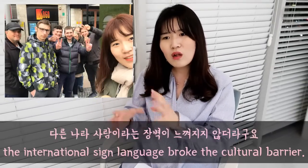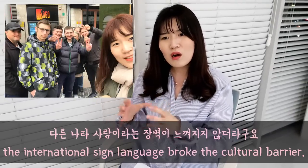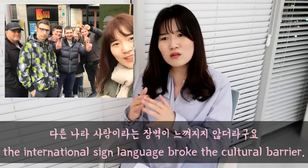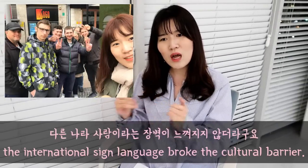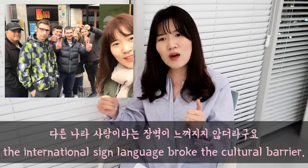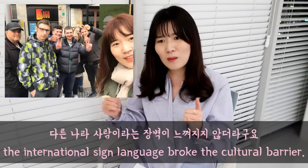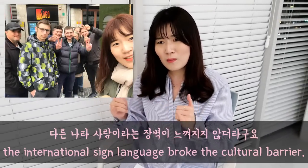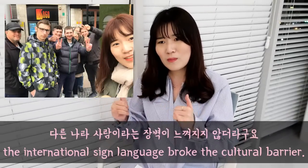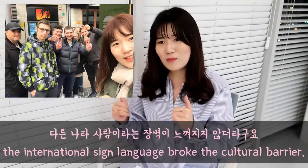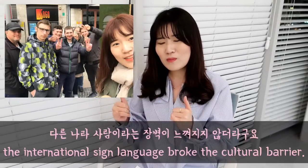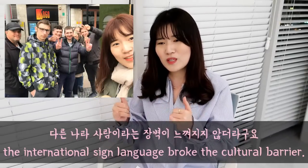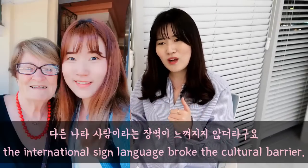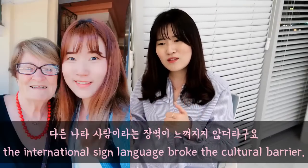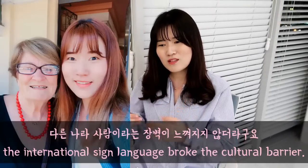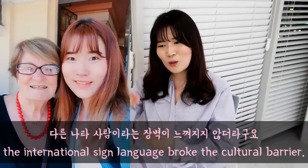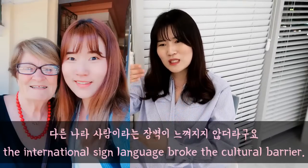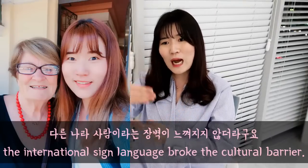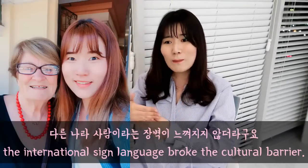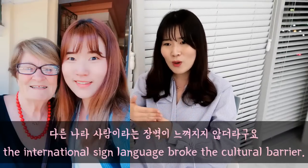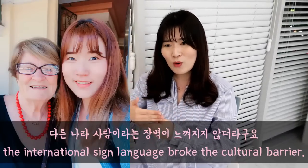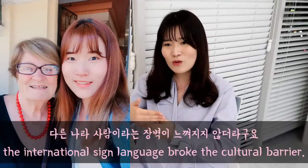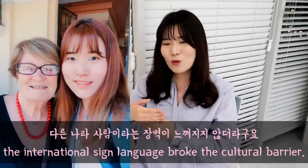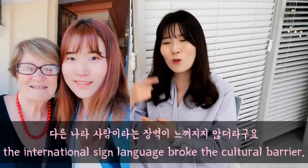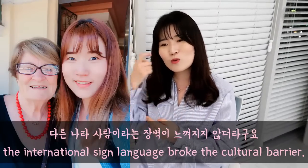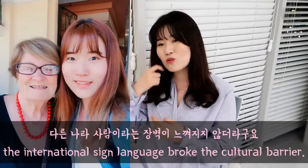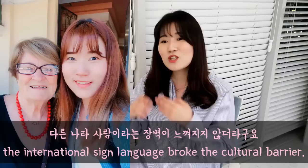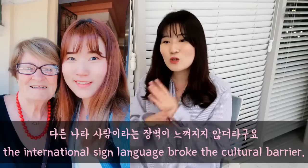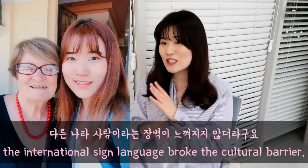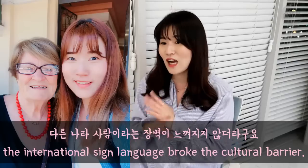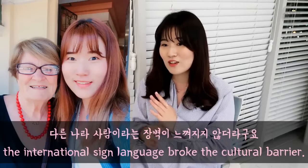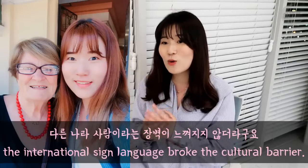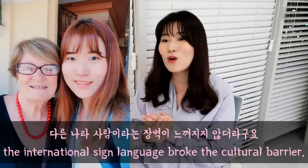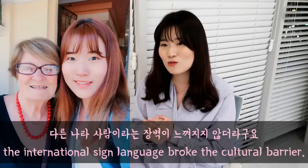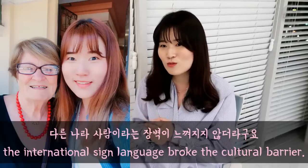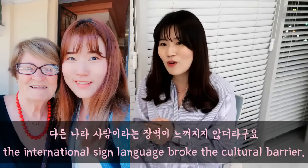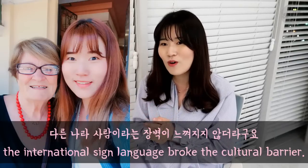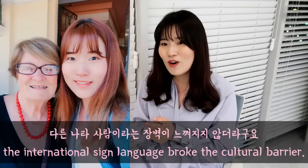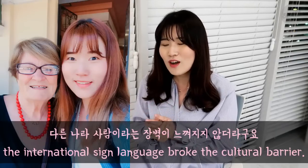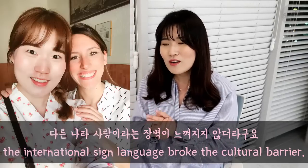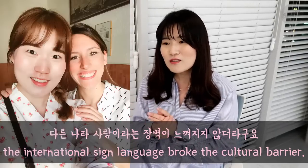the international sign language broke the cultural barrier.